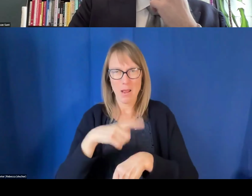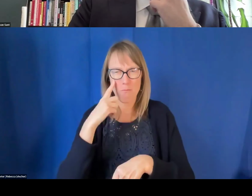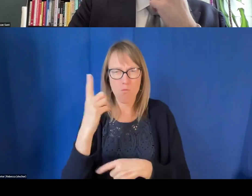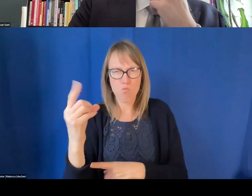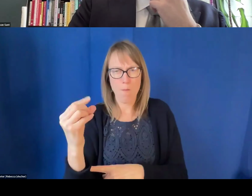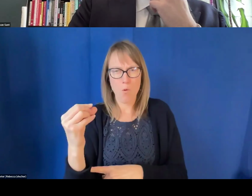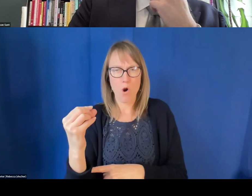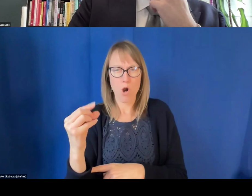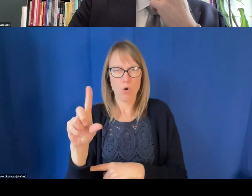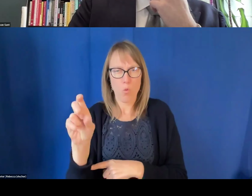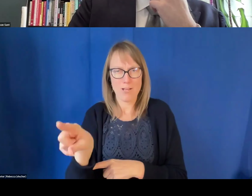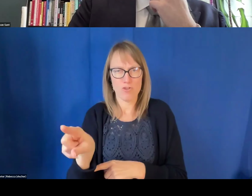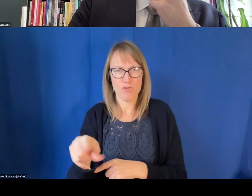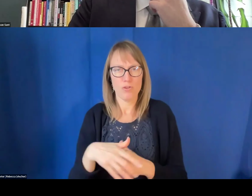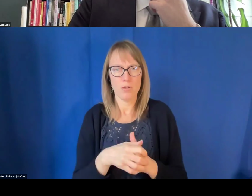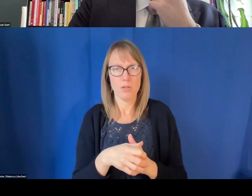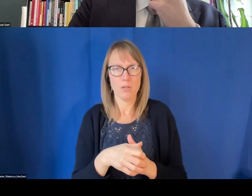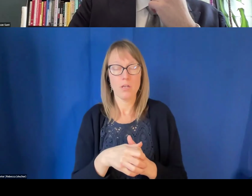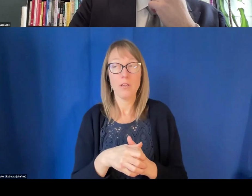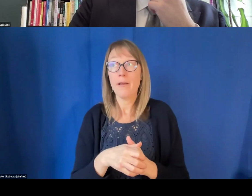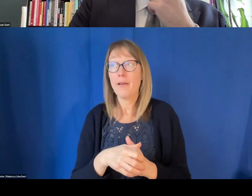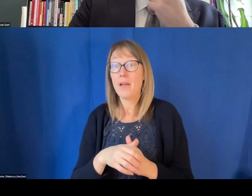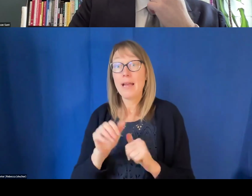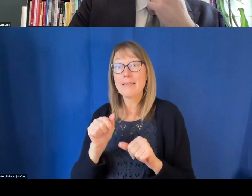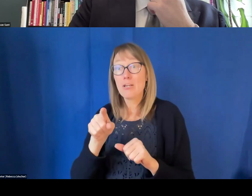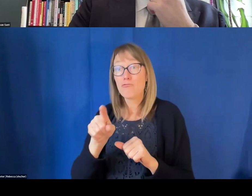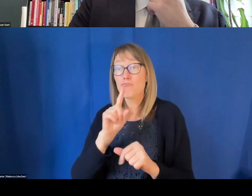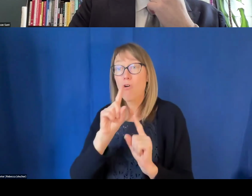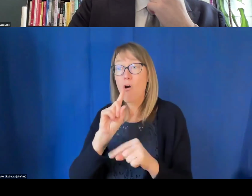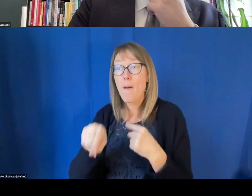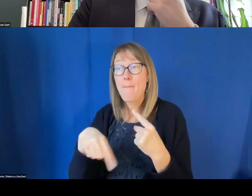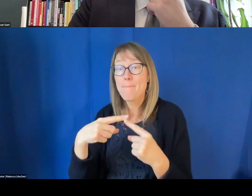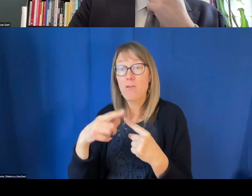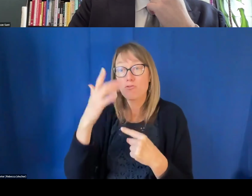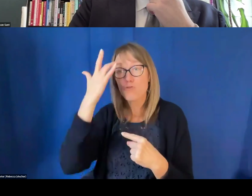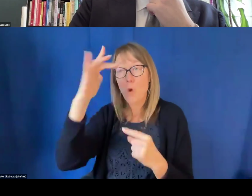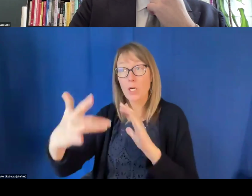Can you please talk a little bit about incorporating smart technology design elements into buildings as a way